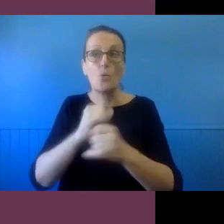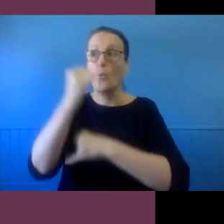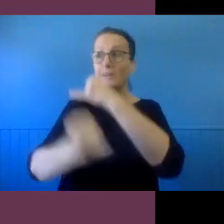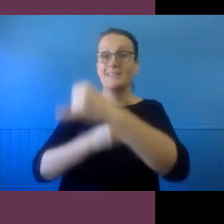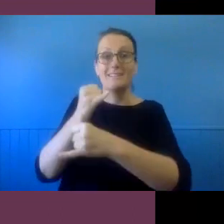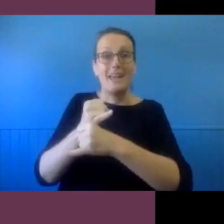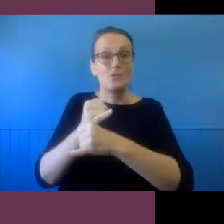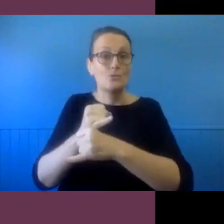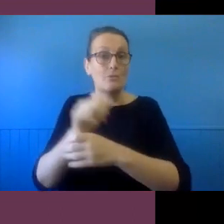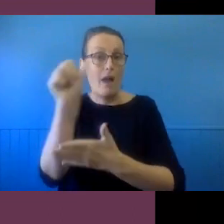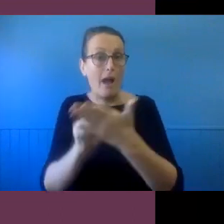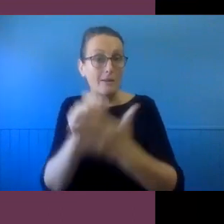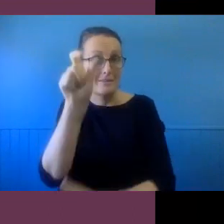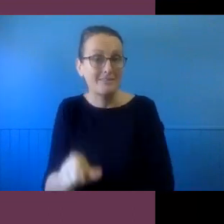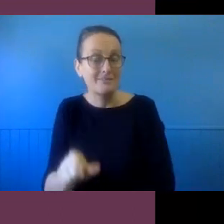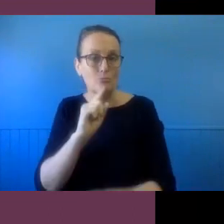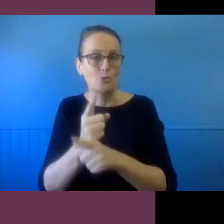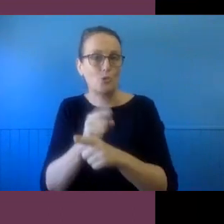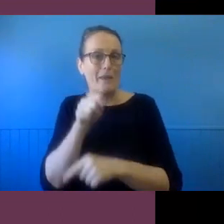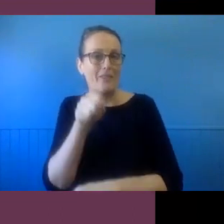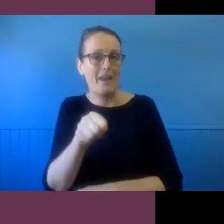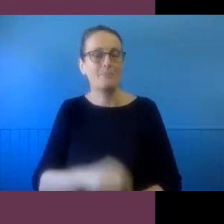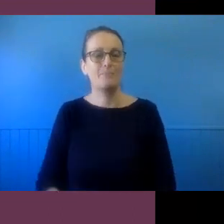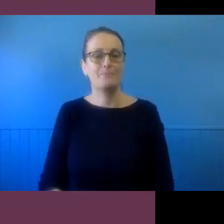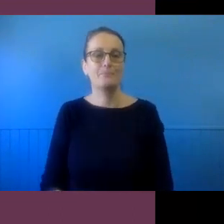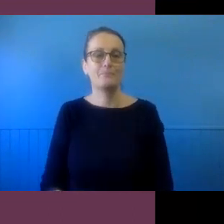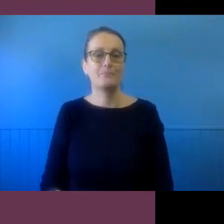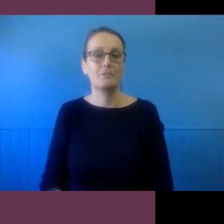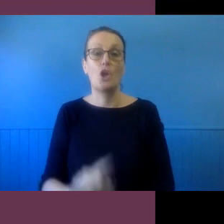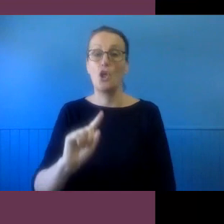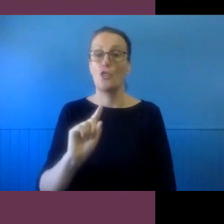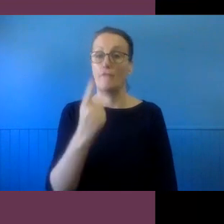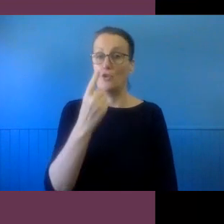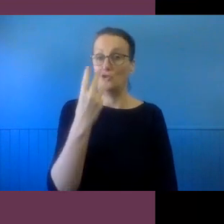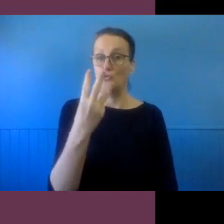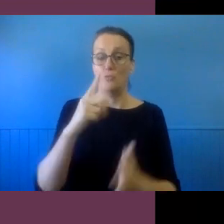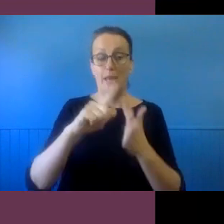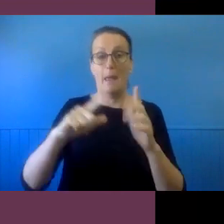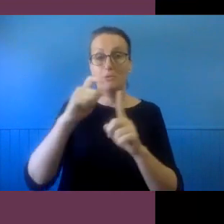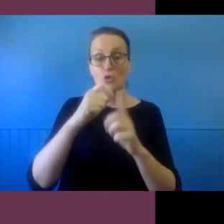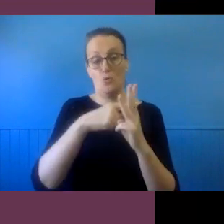capacities. The first three episodes are available online now via our